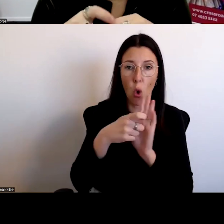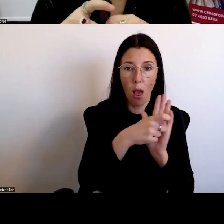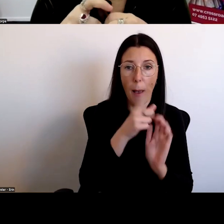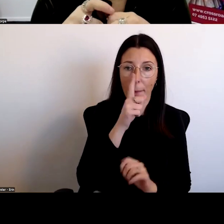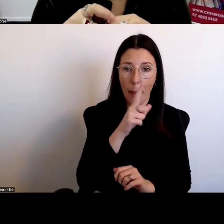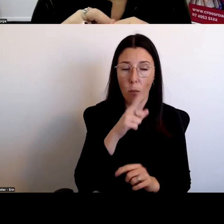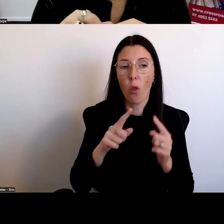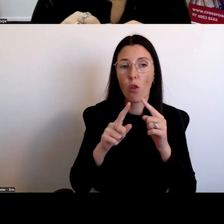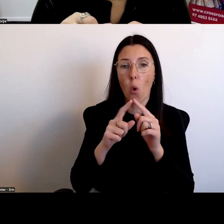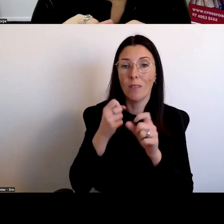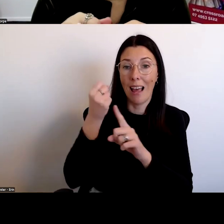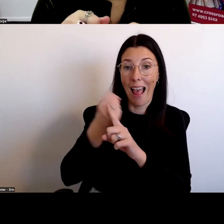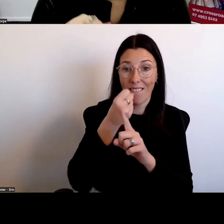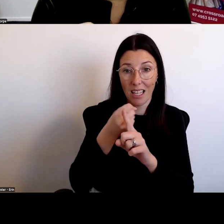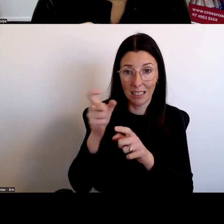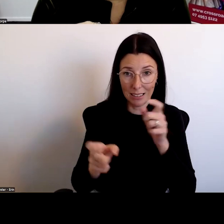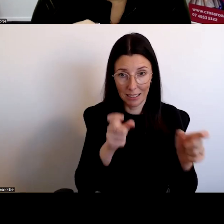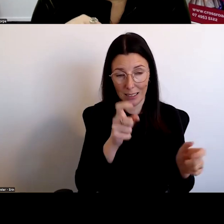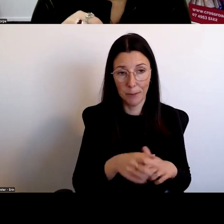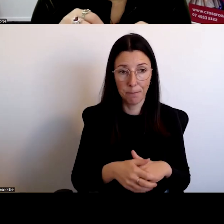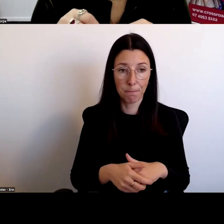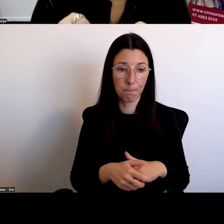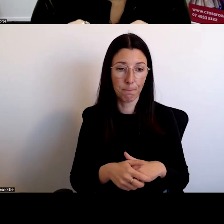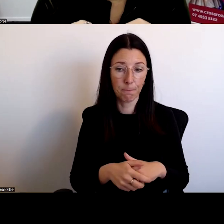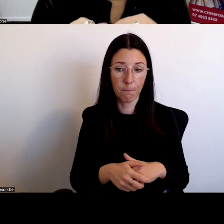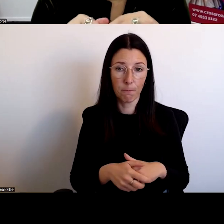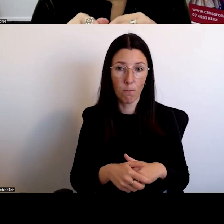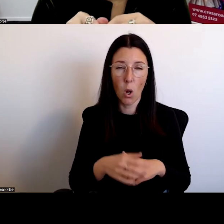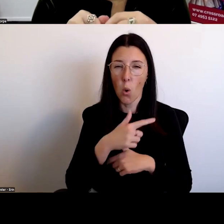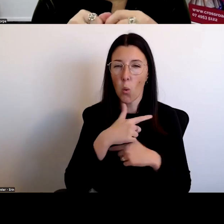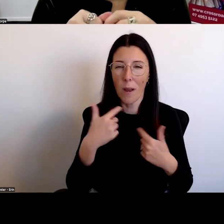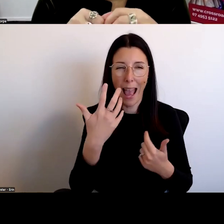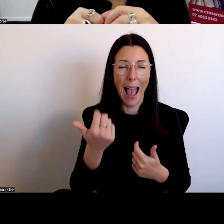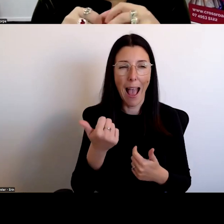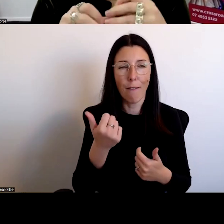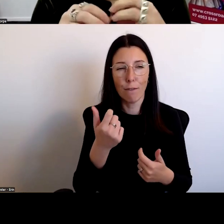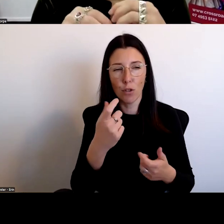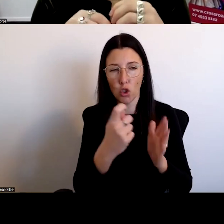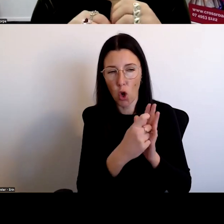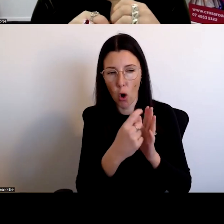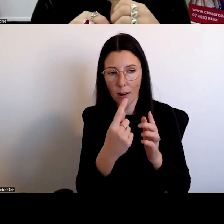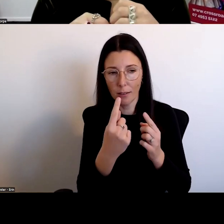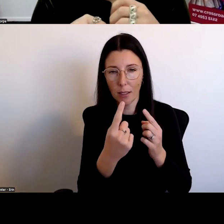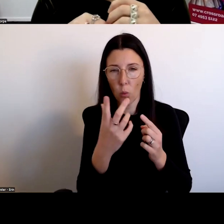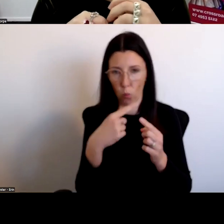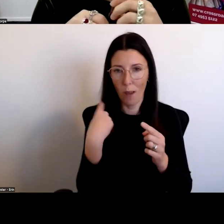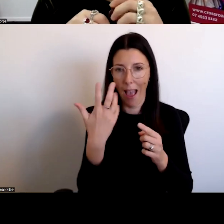We kind of tapped on the shoulder of known donors that have been with us for a number of years.